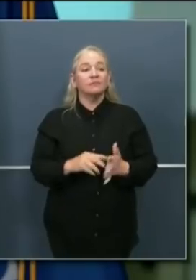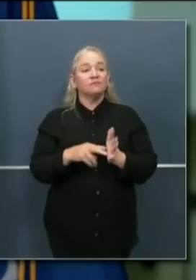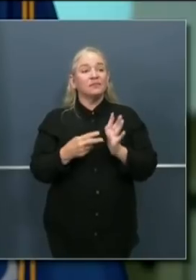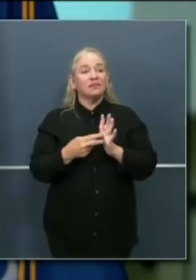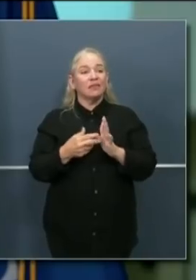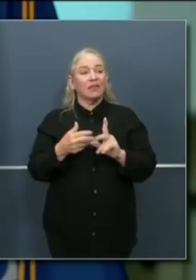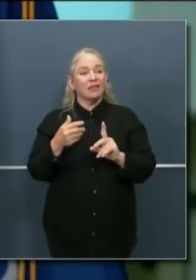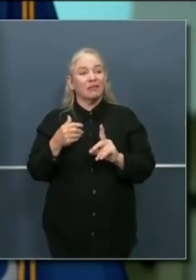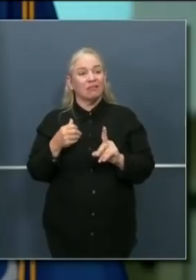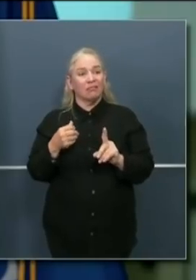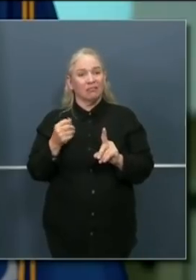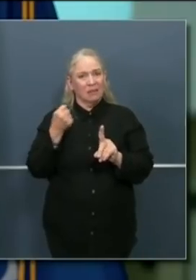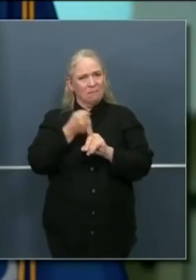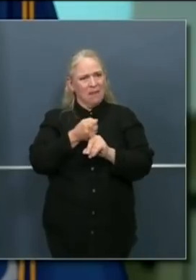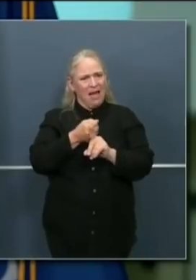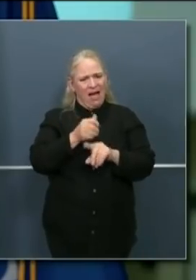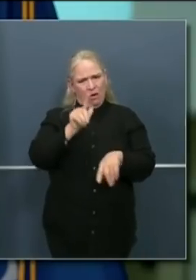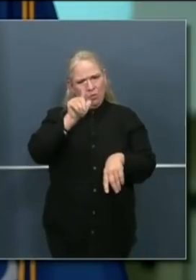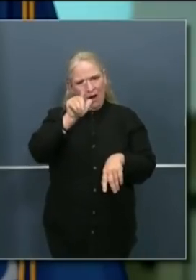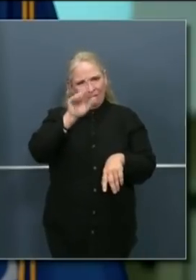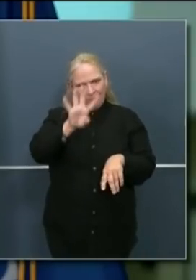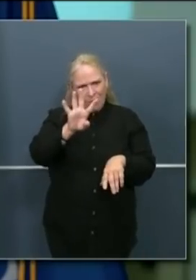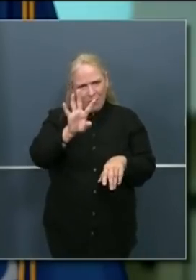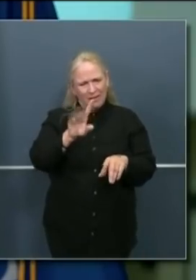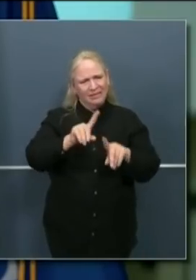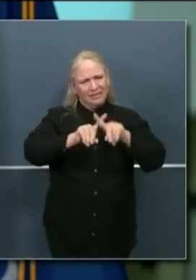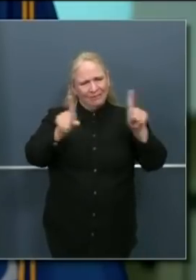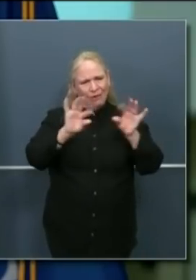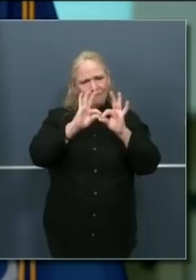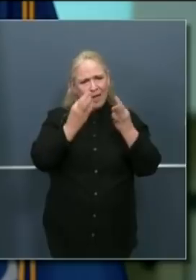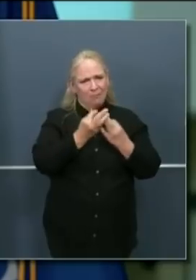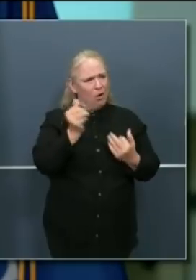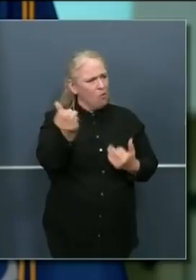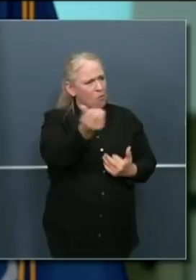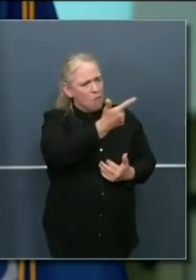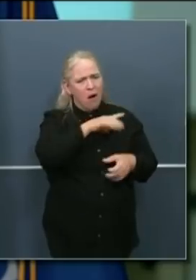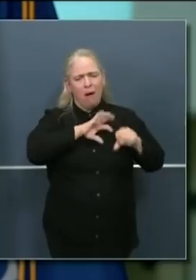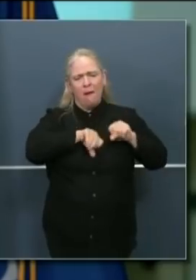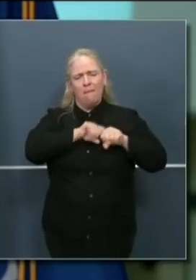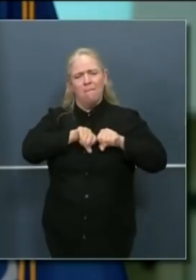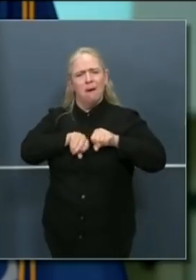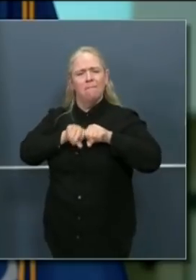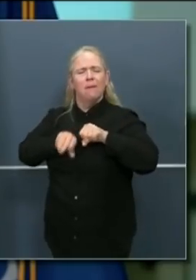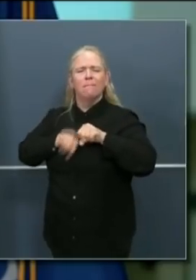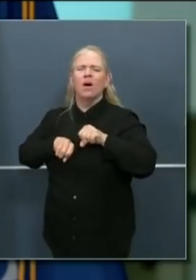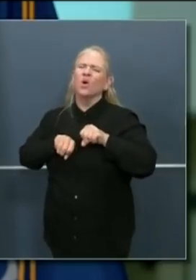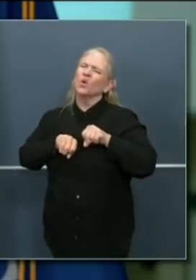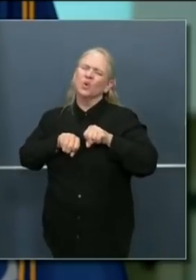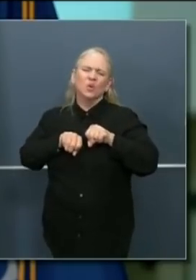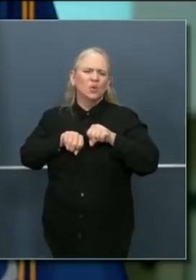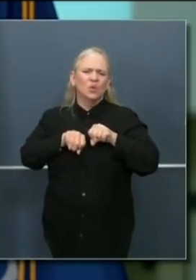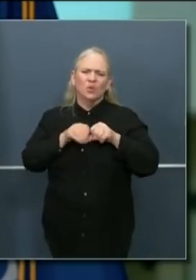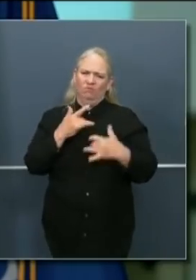ASUNDER. FAMILIES LIVES ALSO TORN ASUNDER RATHER. LIVES LOST TO THIS VIRUS BY NO